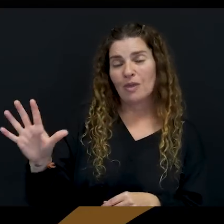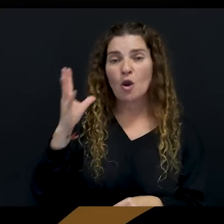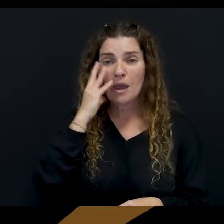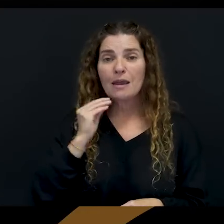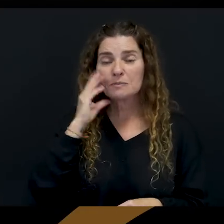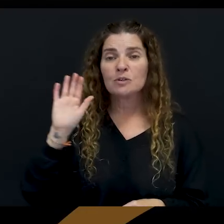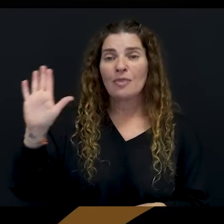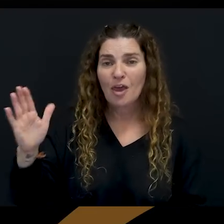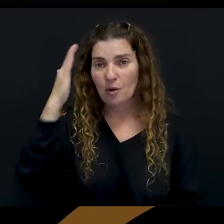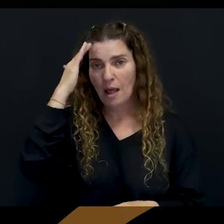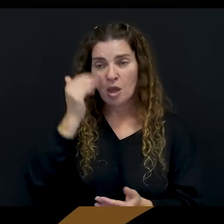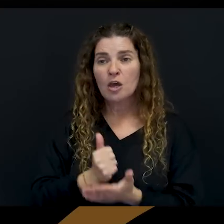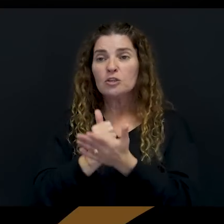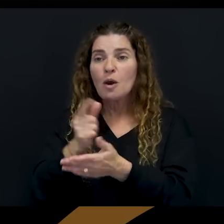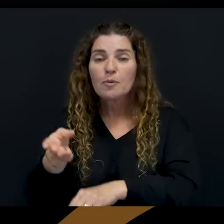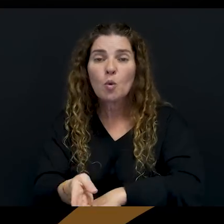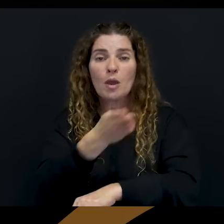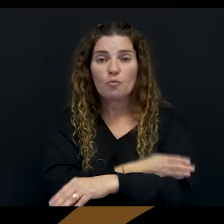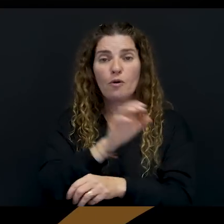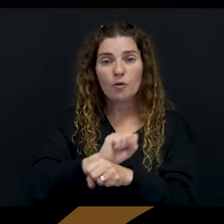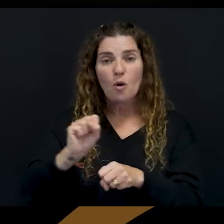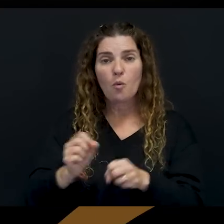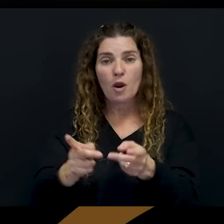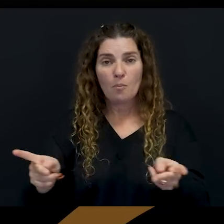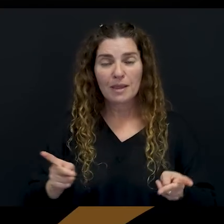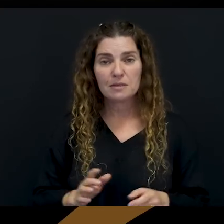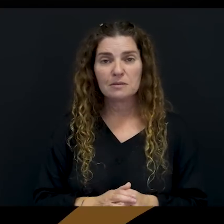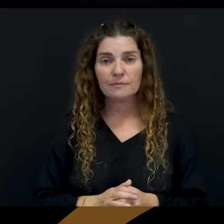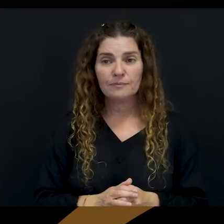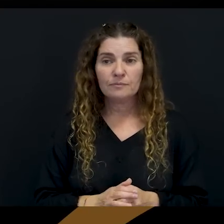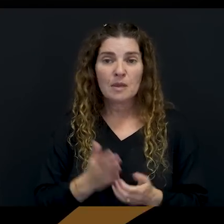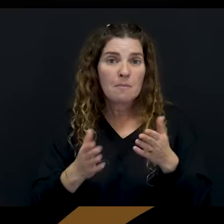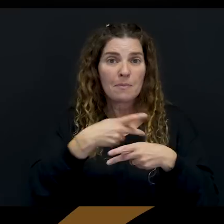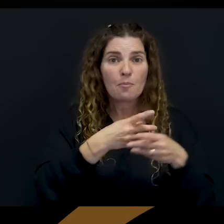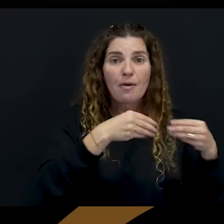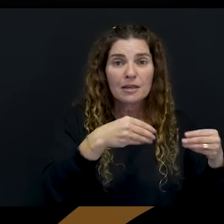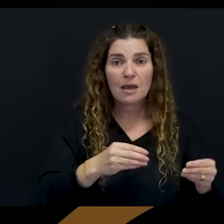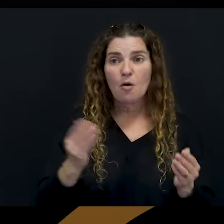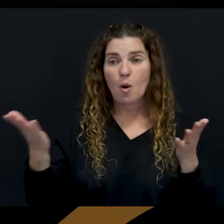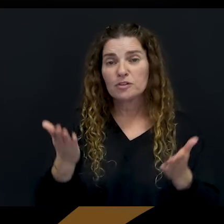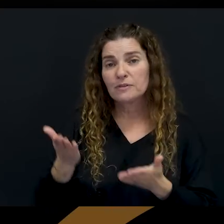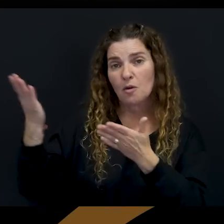The products that you sell and the services that you offer. And create an inclusive environment like Kellanova,